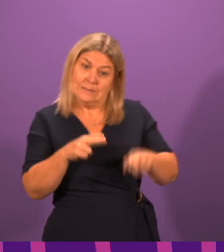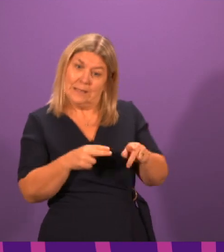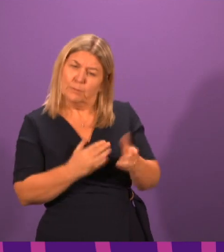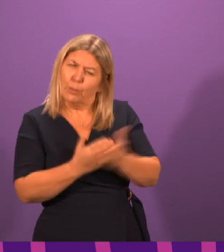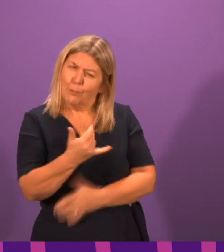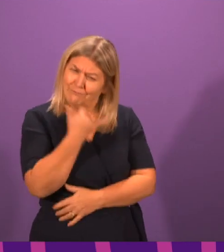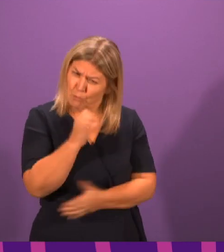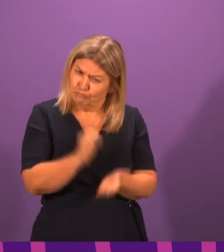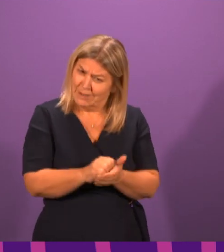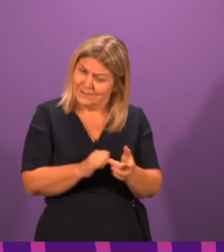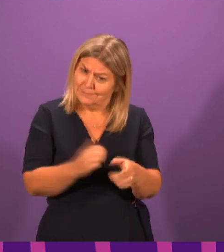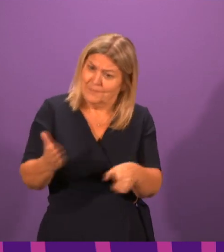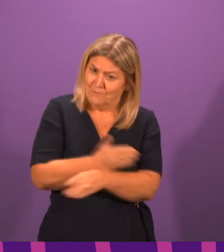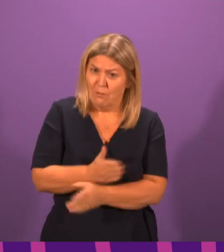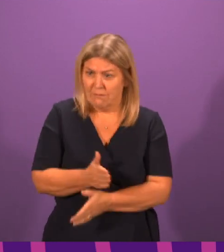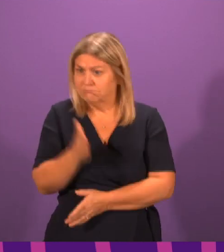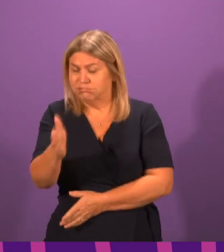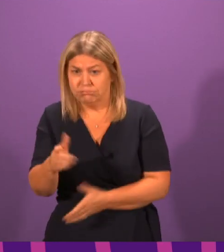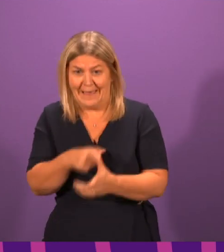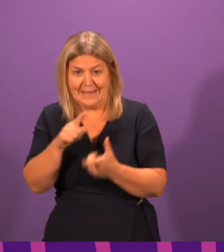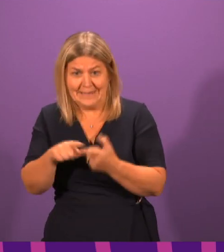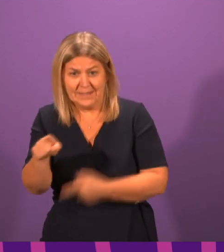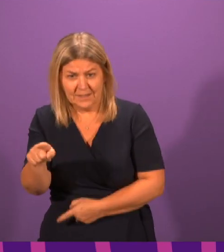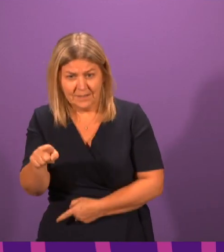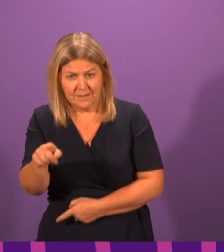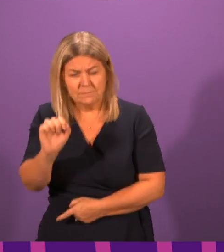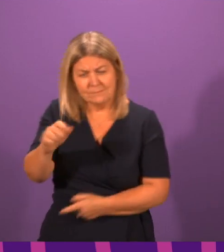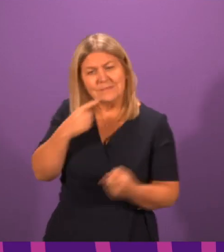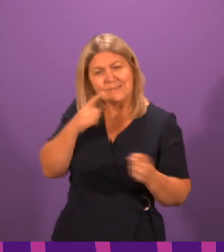prior to travelling to accident and emergency. The statement confirms that the redesign of urgent